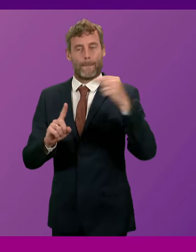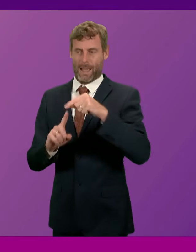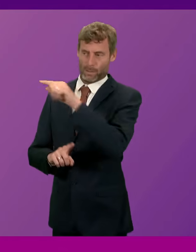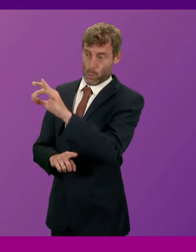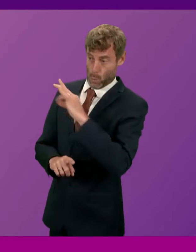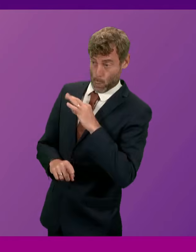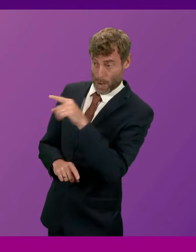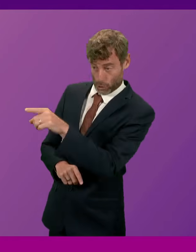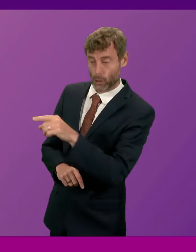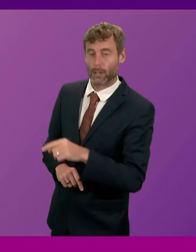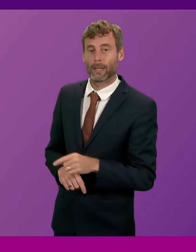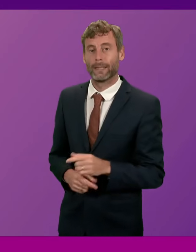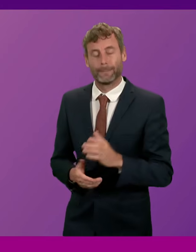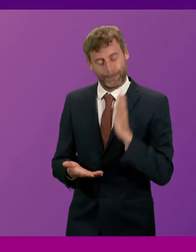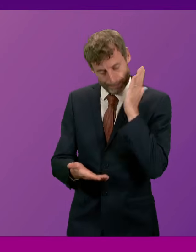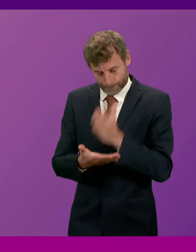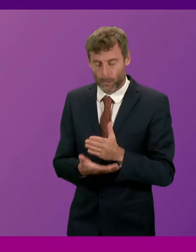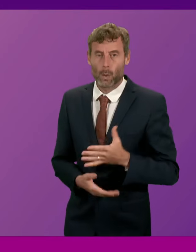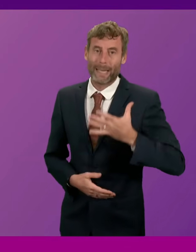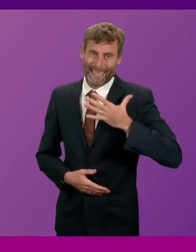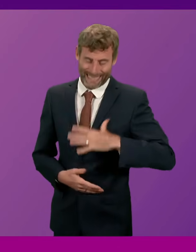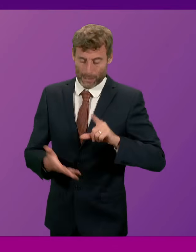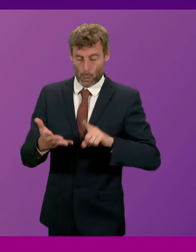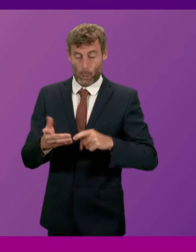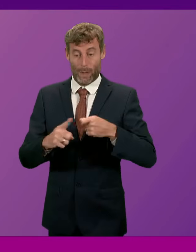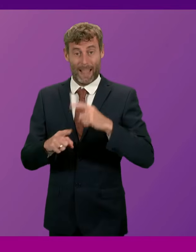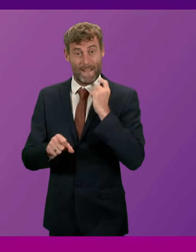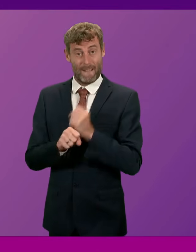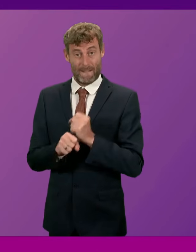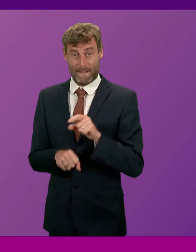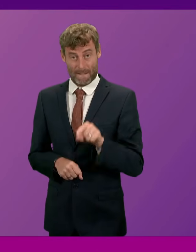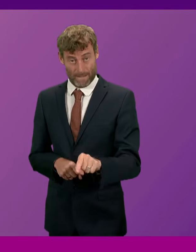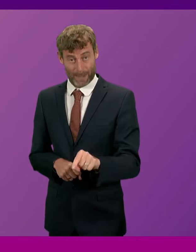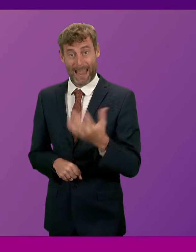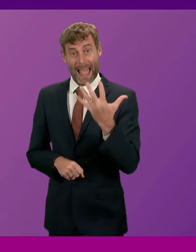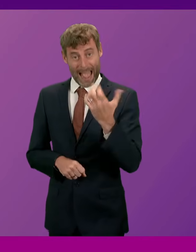which is that there is a necessity for the United Kingdom Government to use its diplomatic